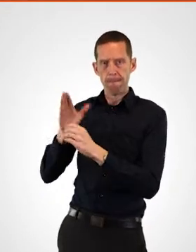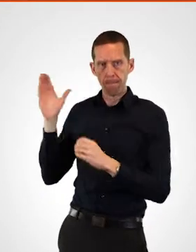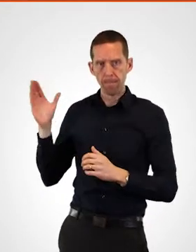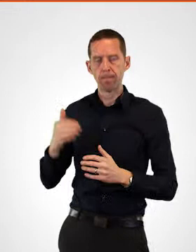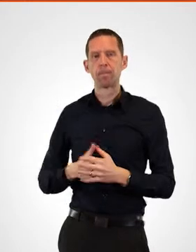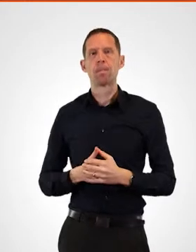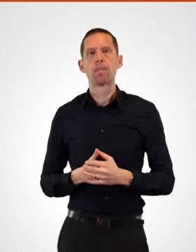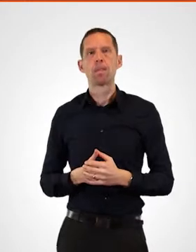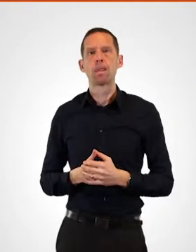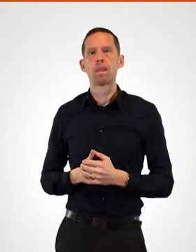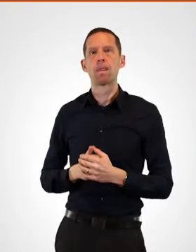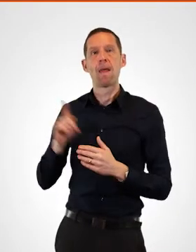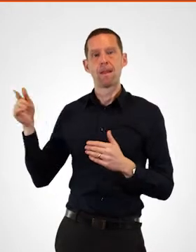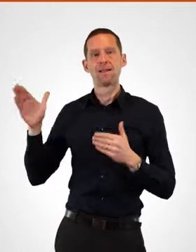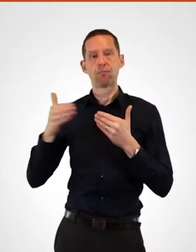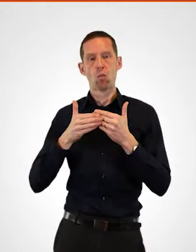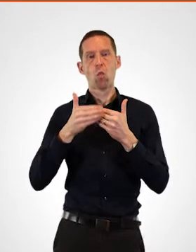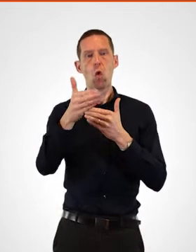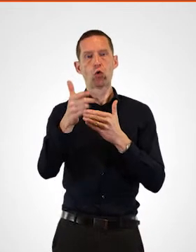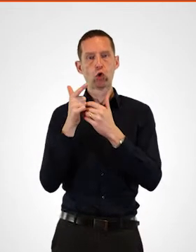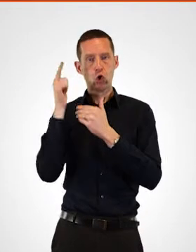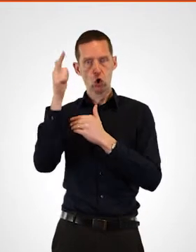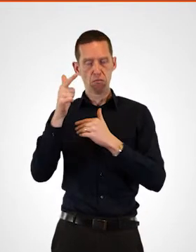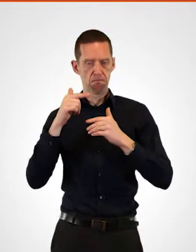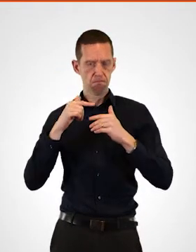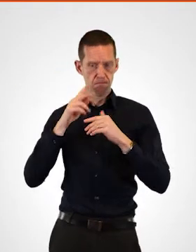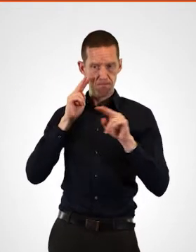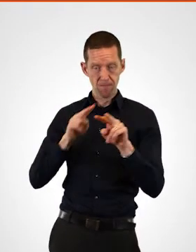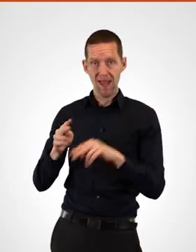and they did a long-term follow-up of 85 adolescents